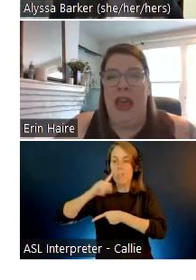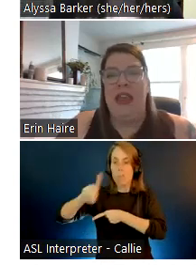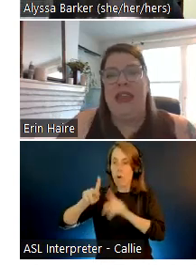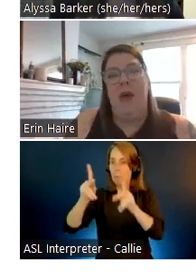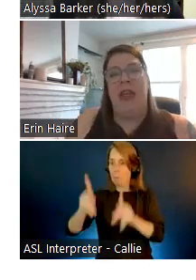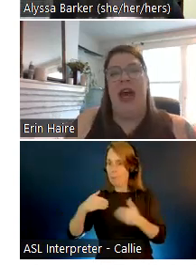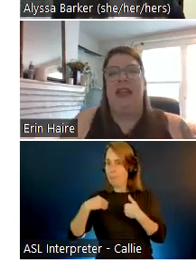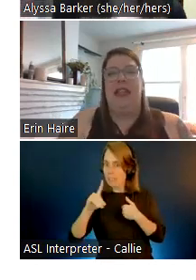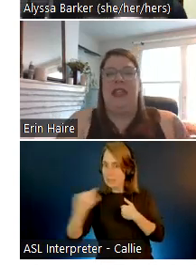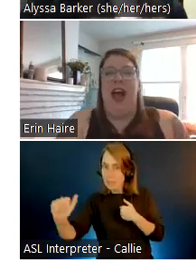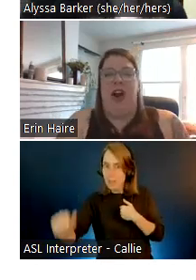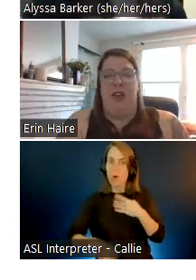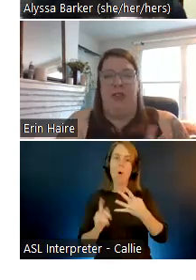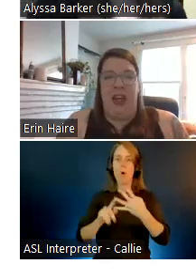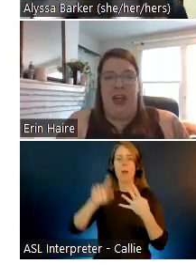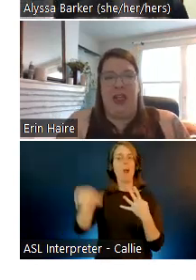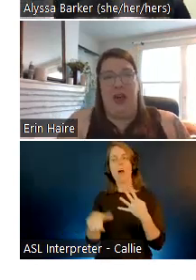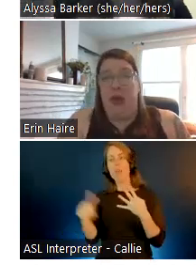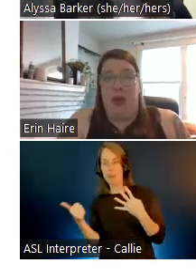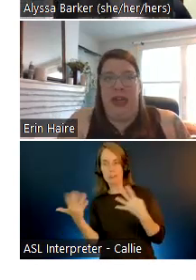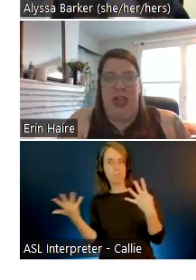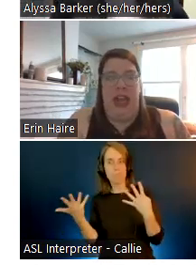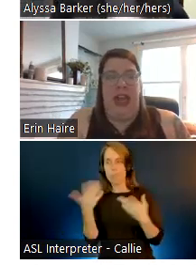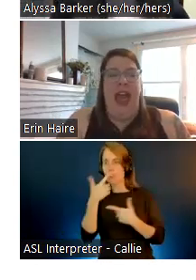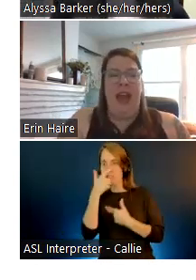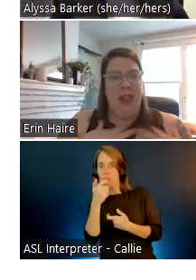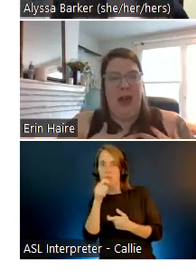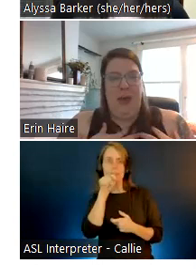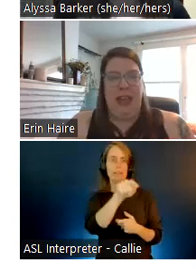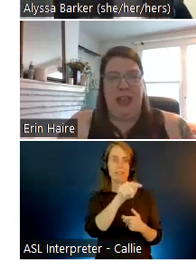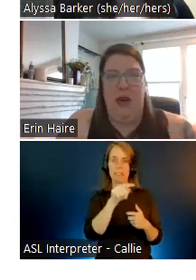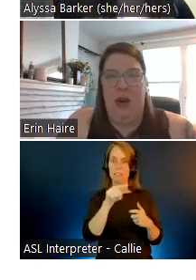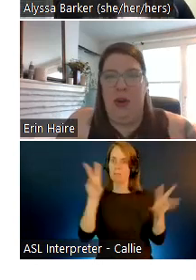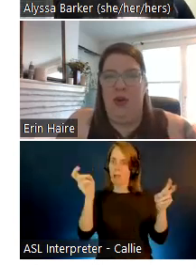and this helps us tell our funders who we're reaching and it also helps us know who